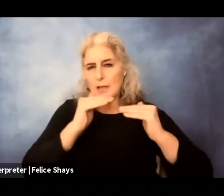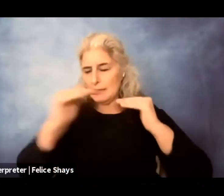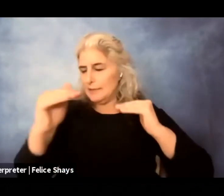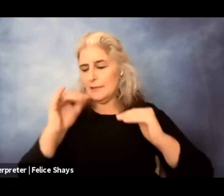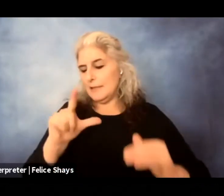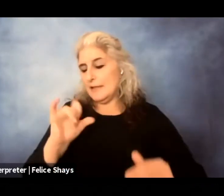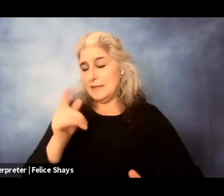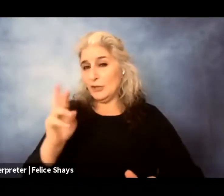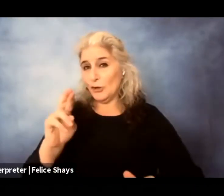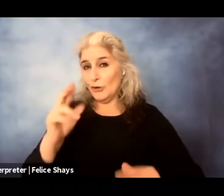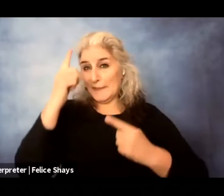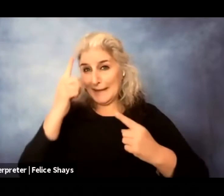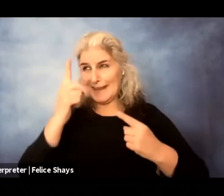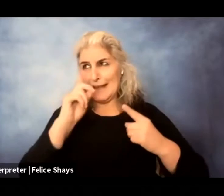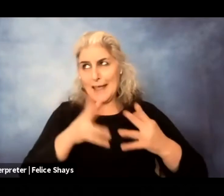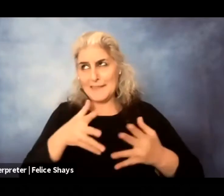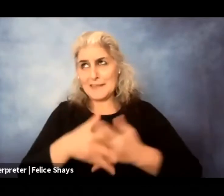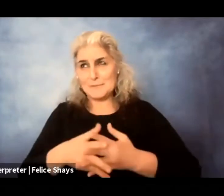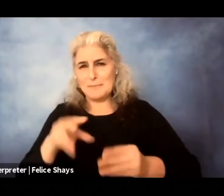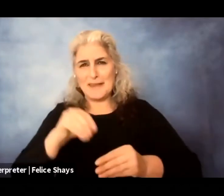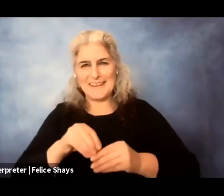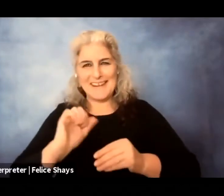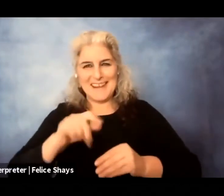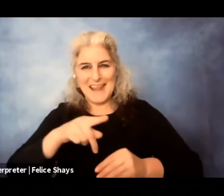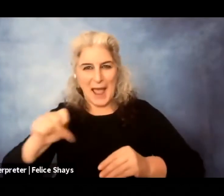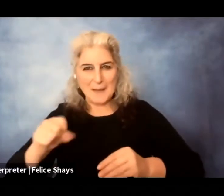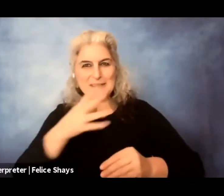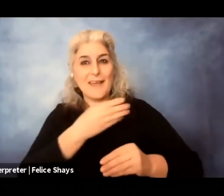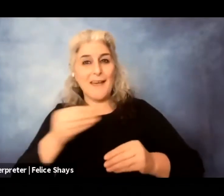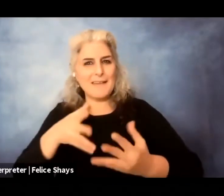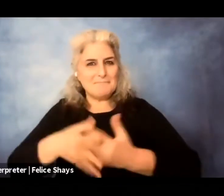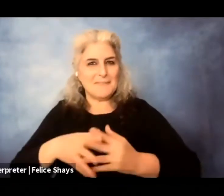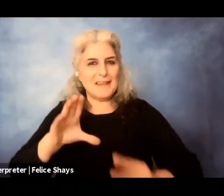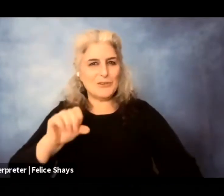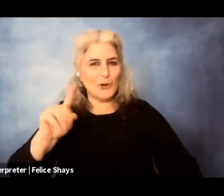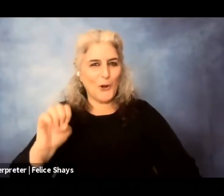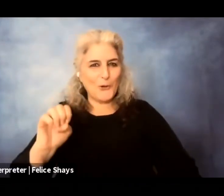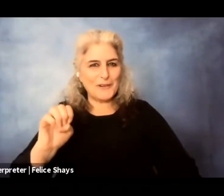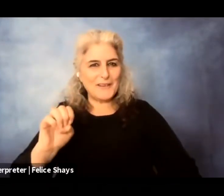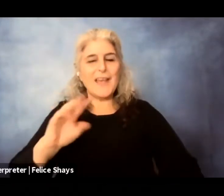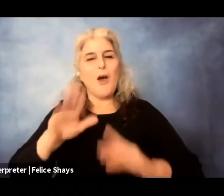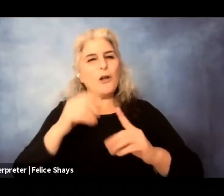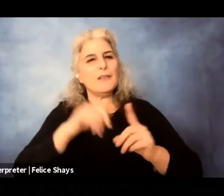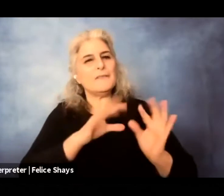which is embedded in systems thinking and design thinking um what what i'm talking about here